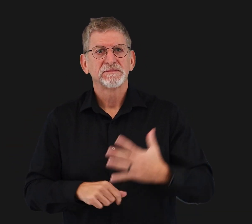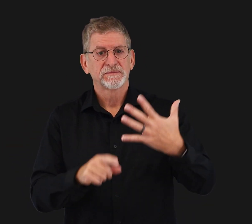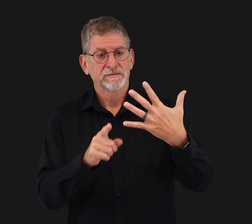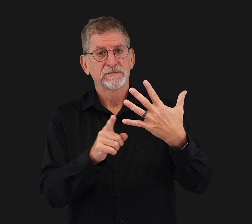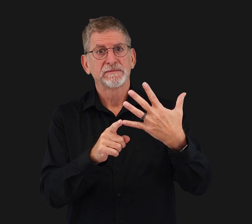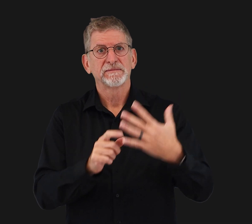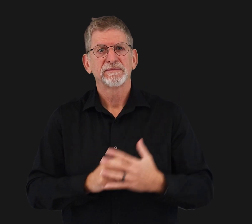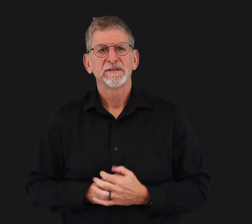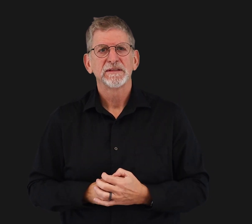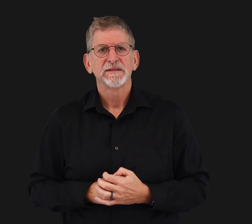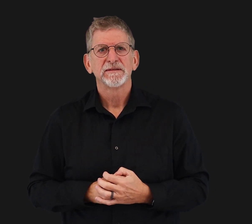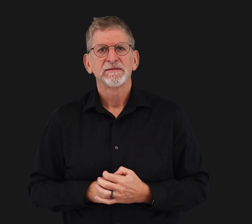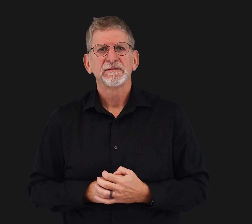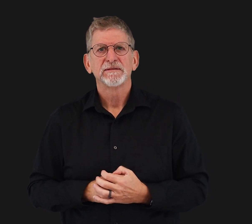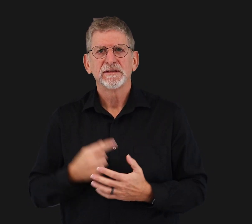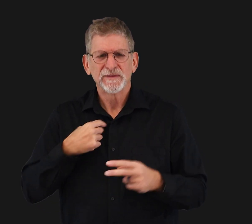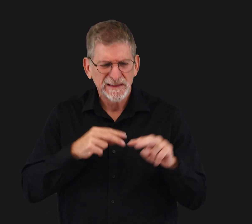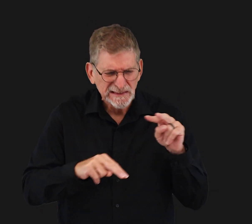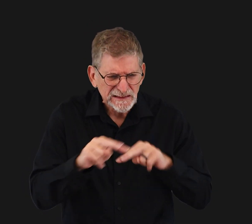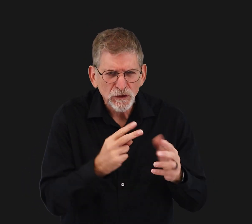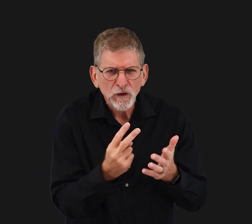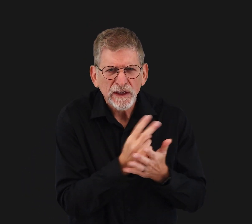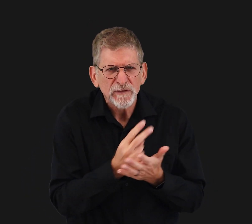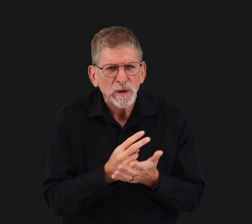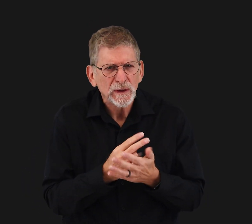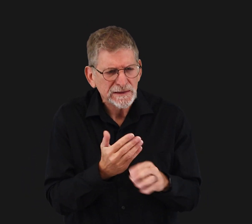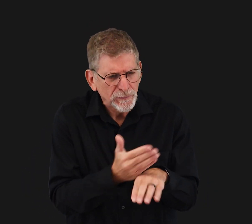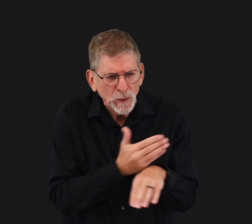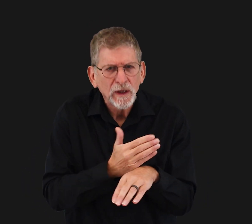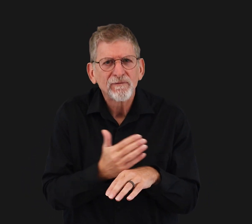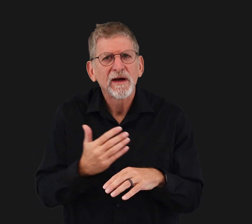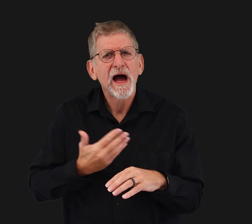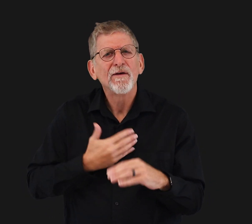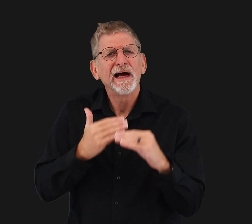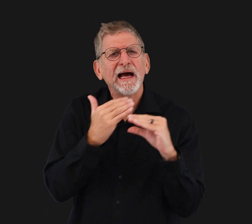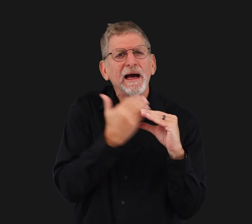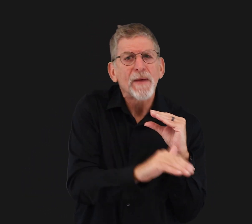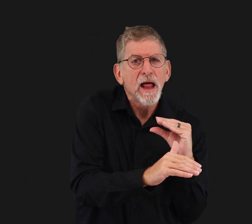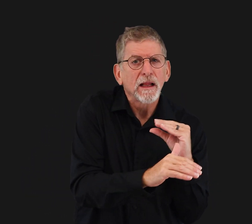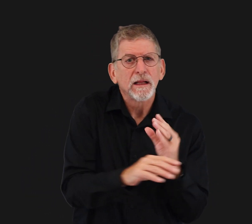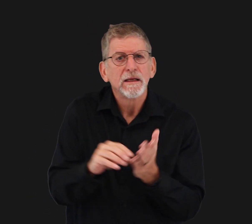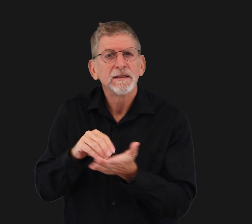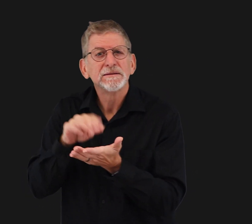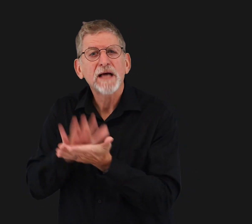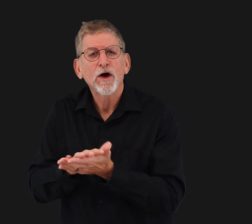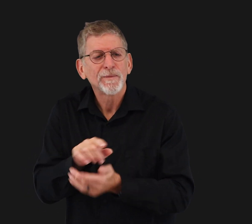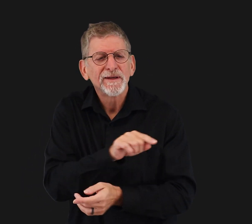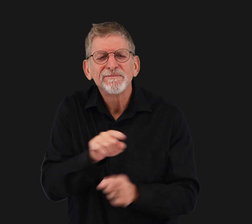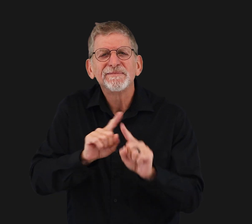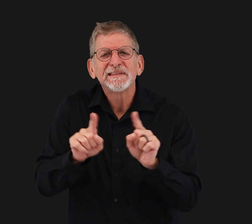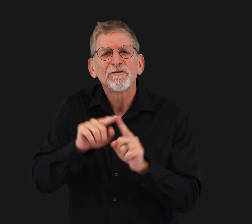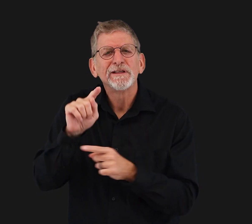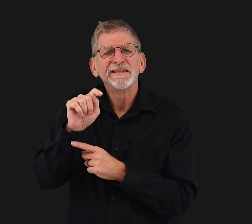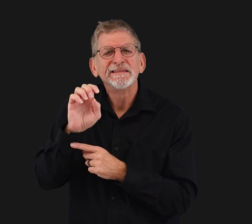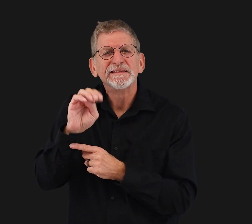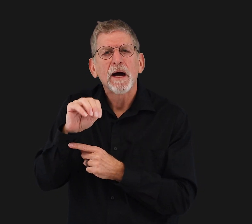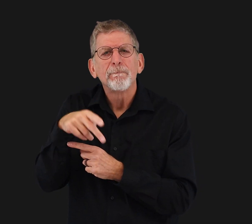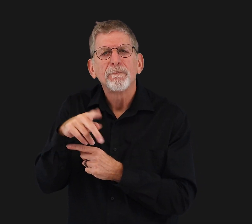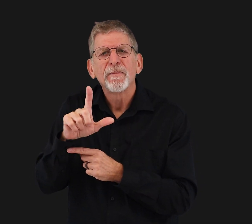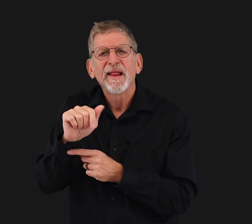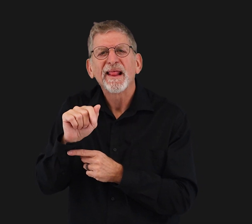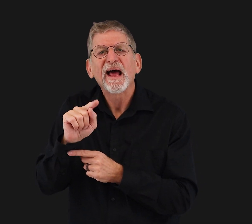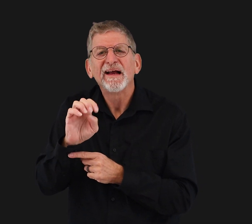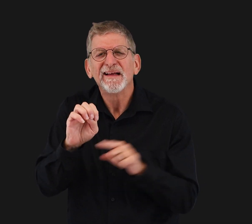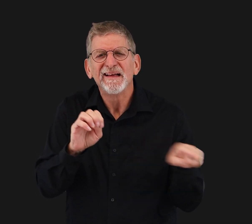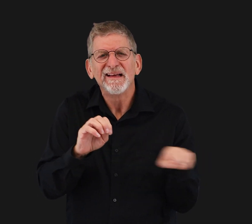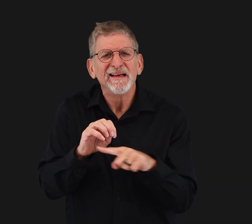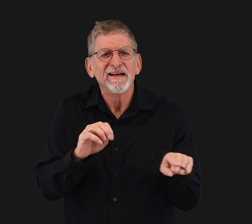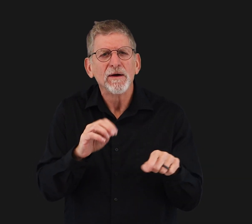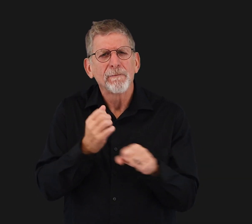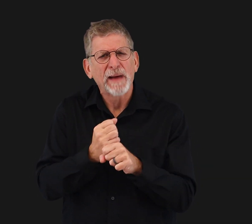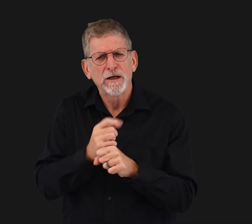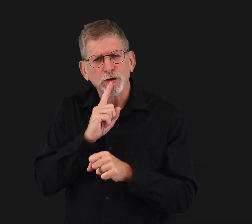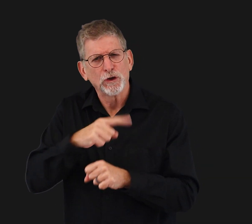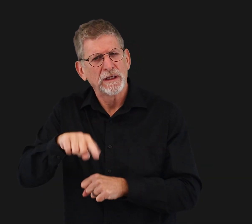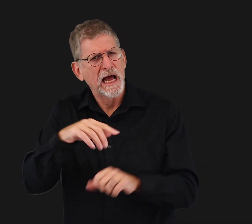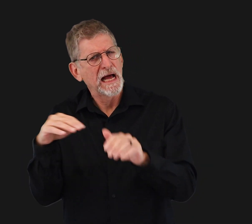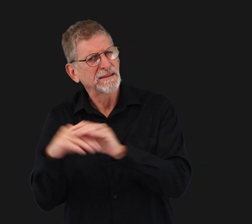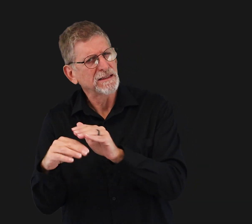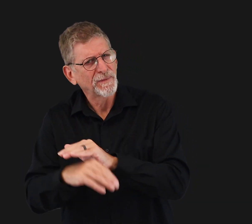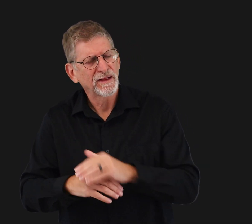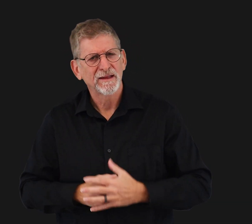◦ We have reviewed and improved our email and document templates to make them accessible.